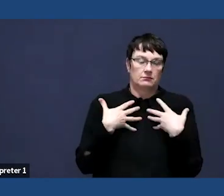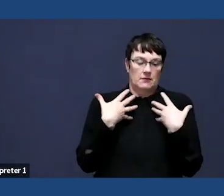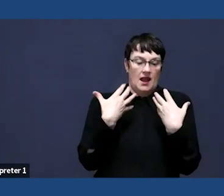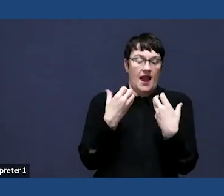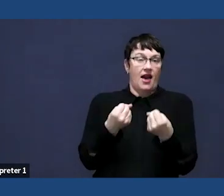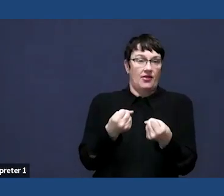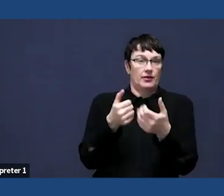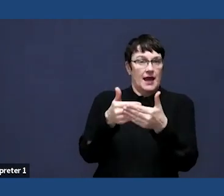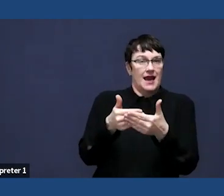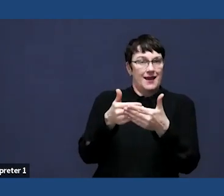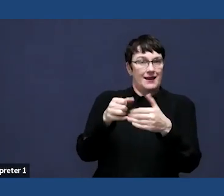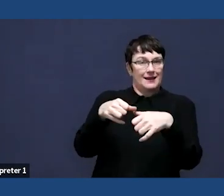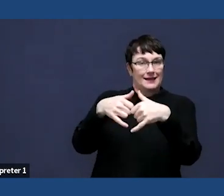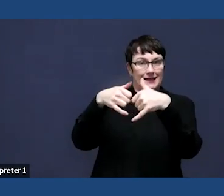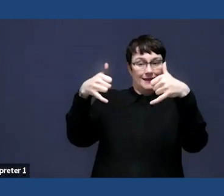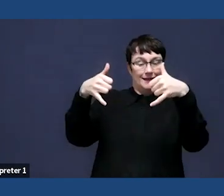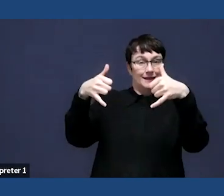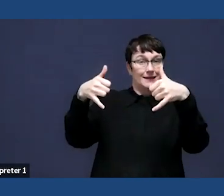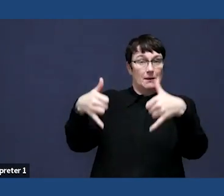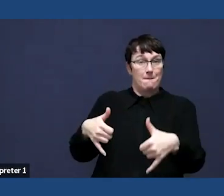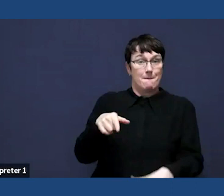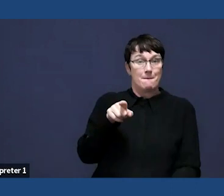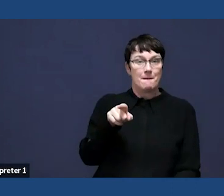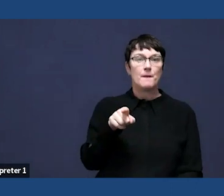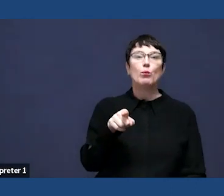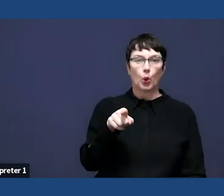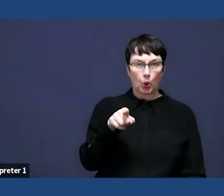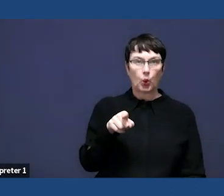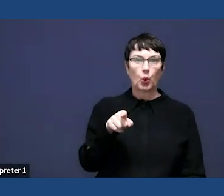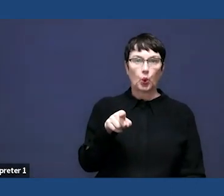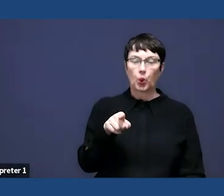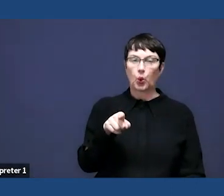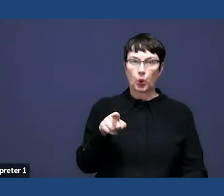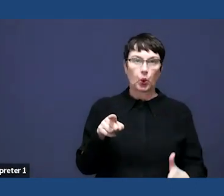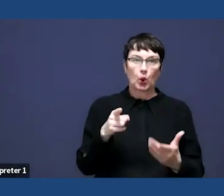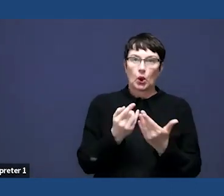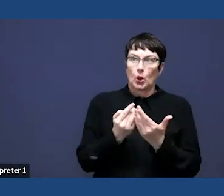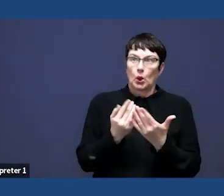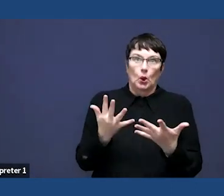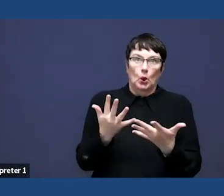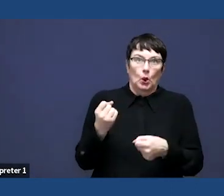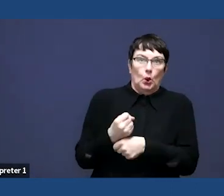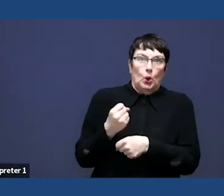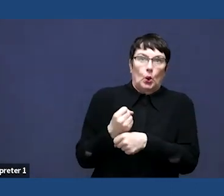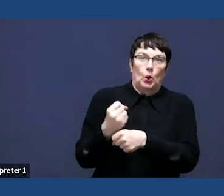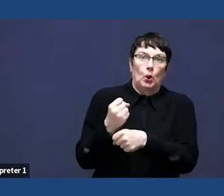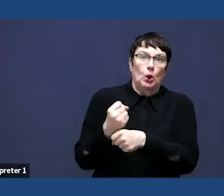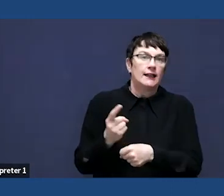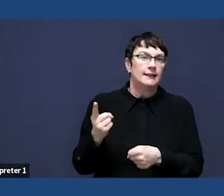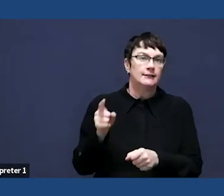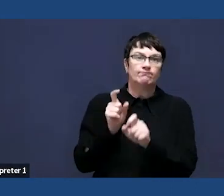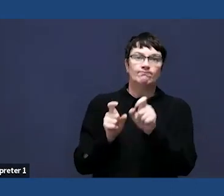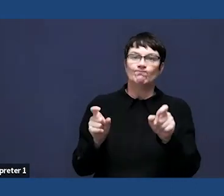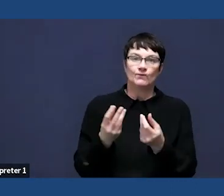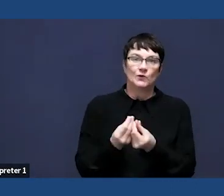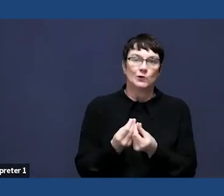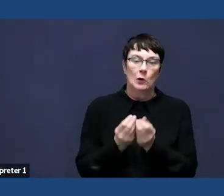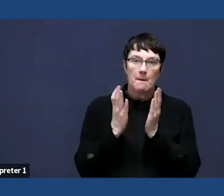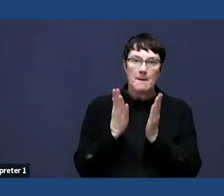We're really going to be in need of more training and more collaboration. It's exciting to be able to sit here on the panel.